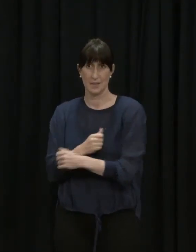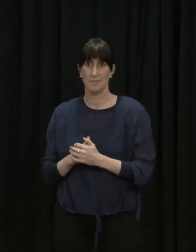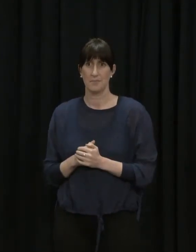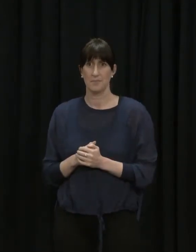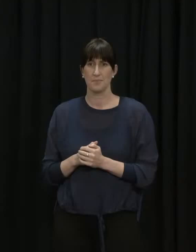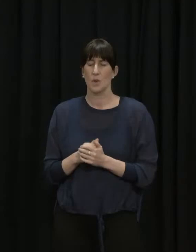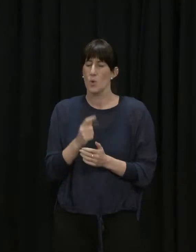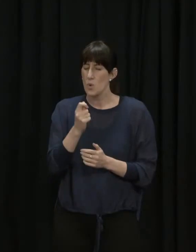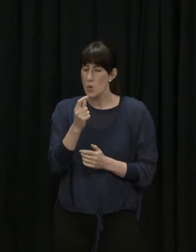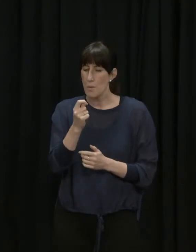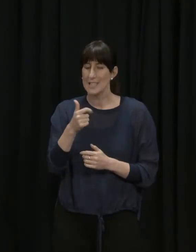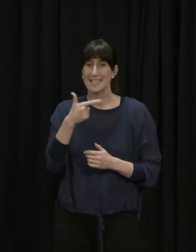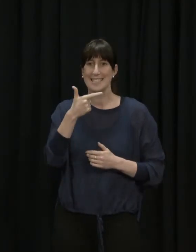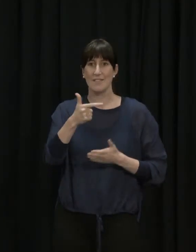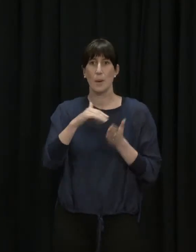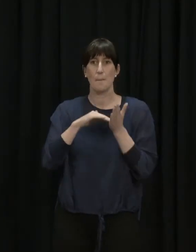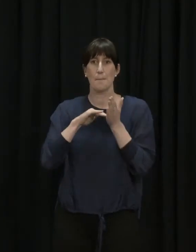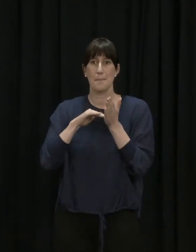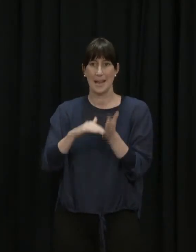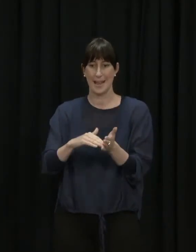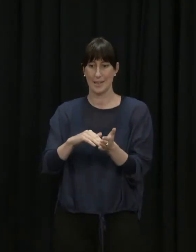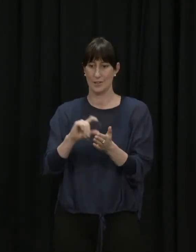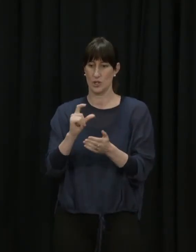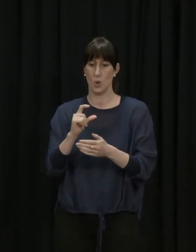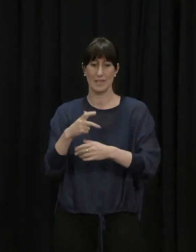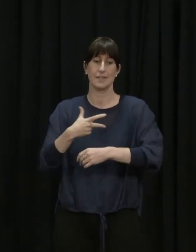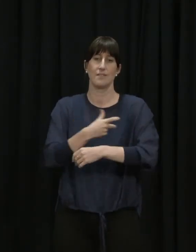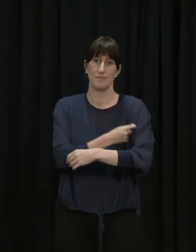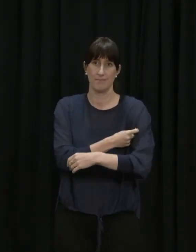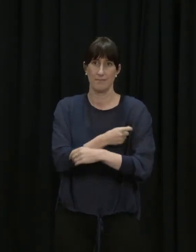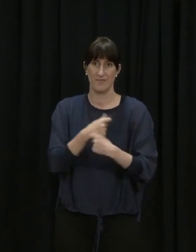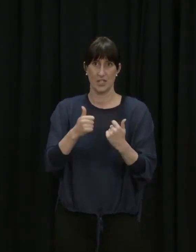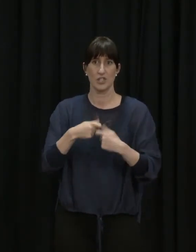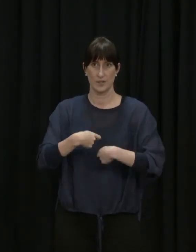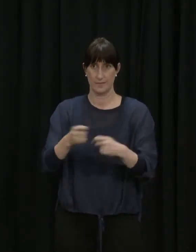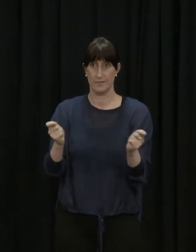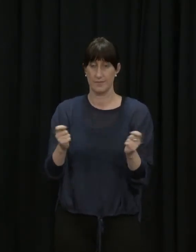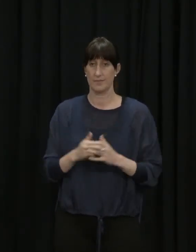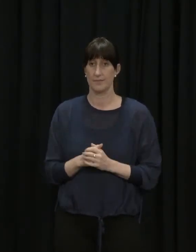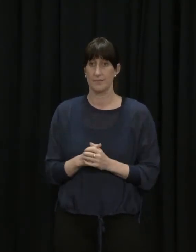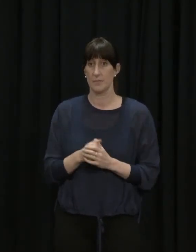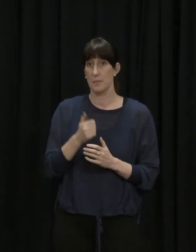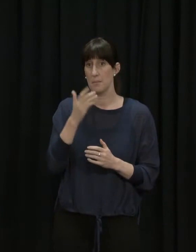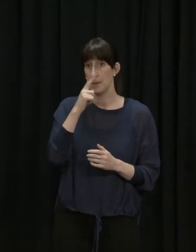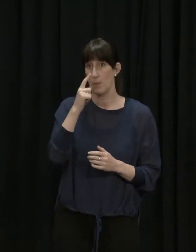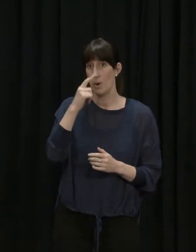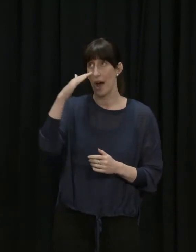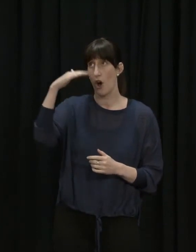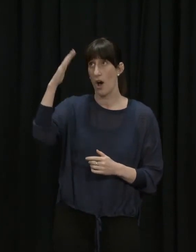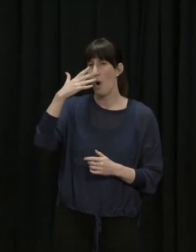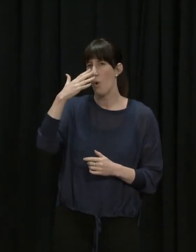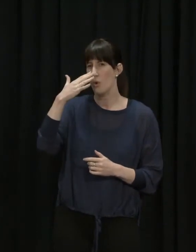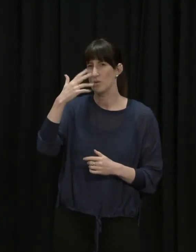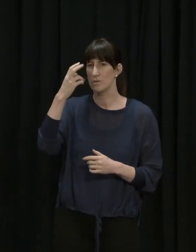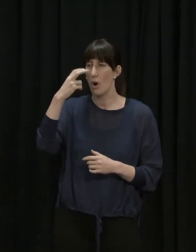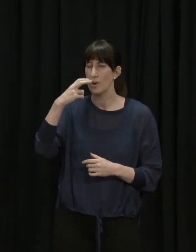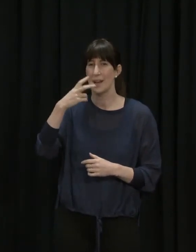vaccinated, that eligible people. We're edging close to 7 million